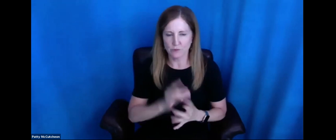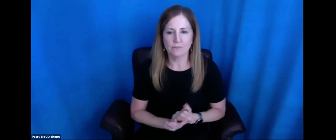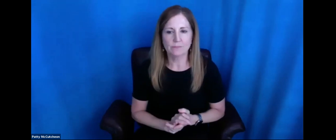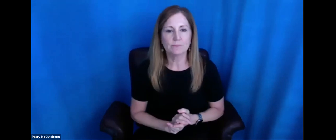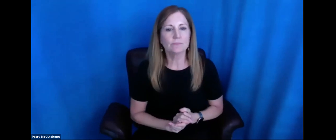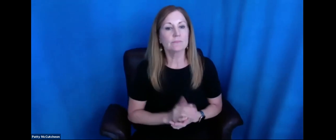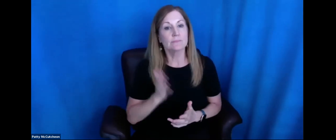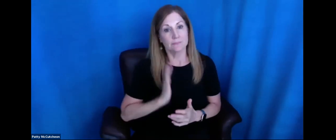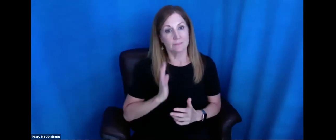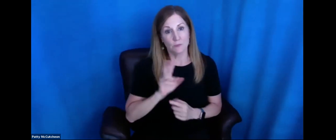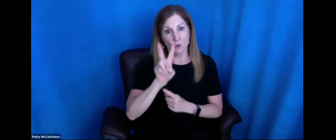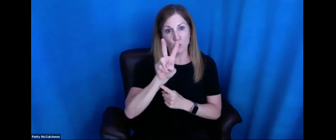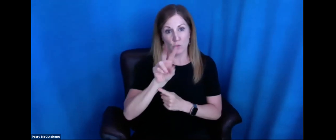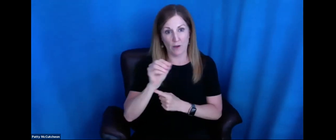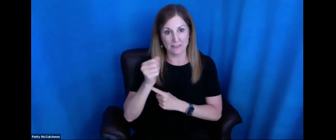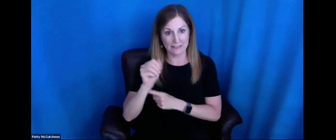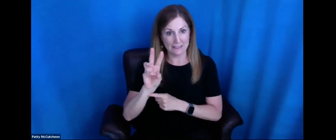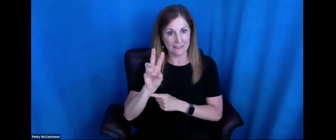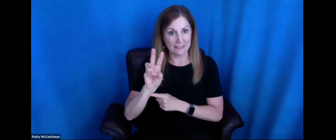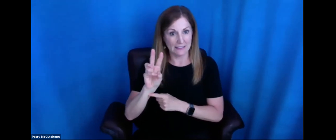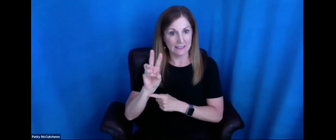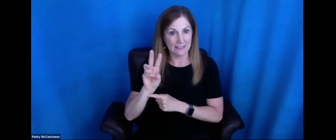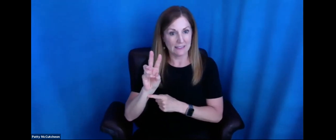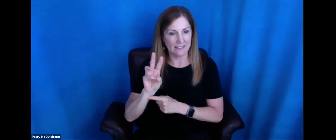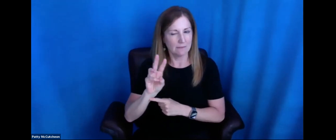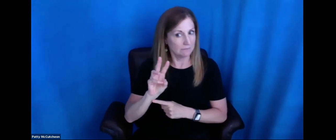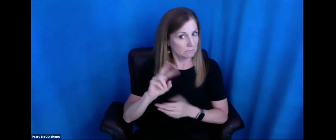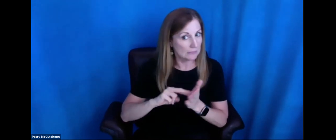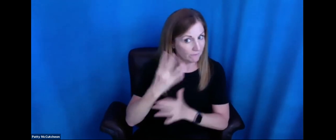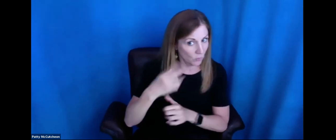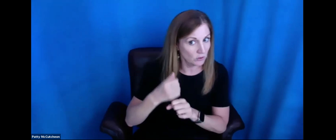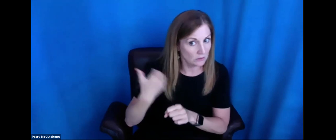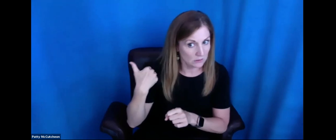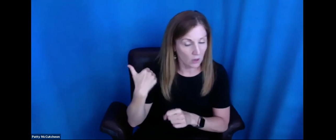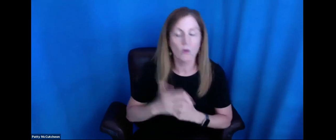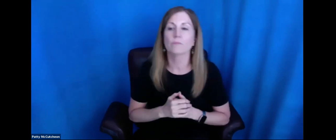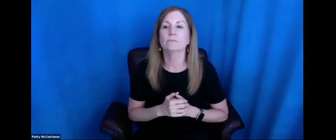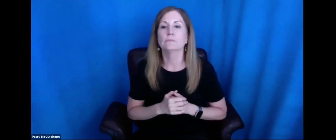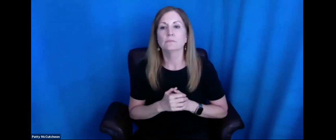In 2016, four years ago, when we opened up the website,